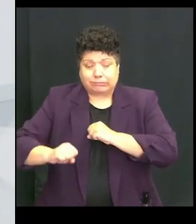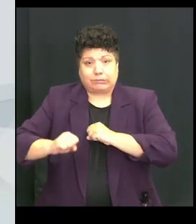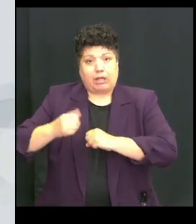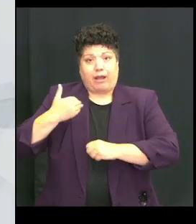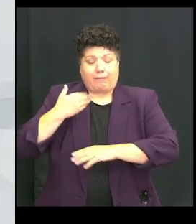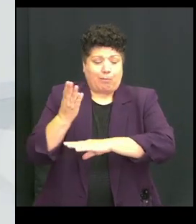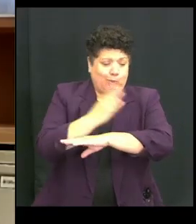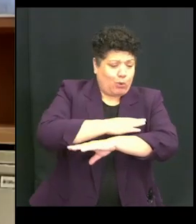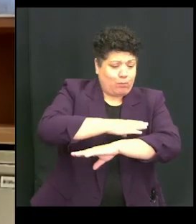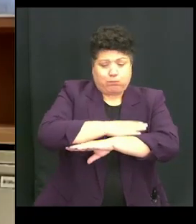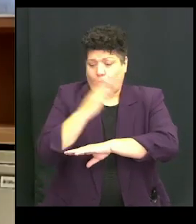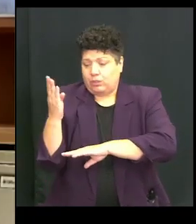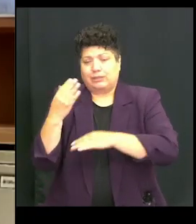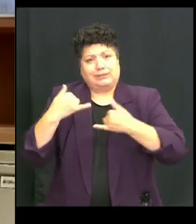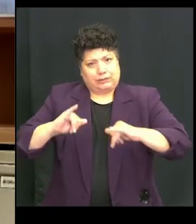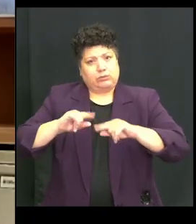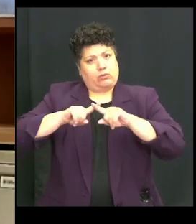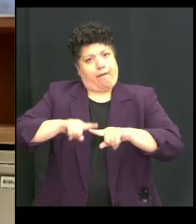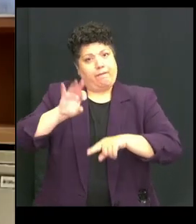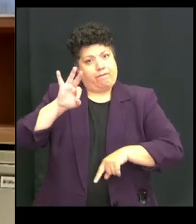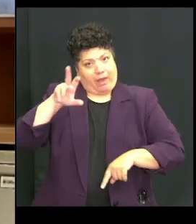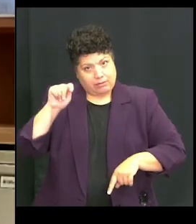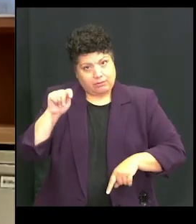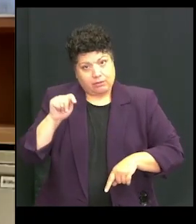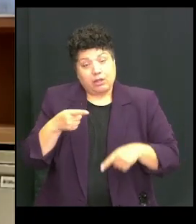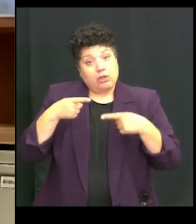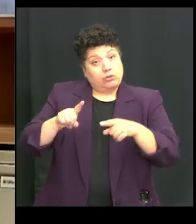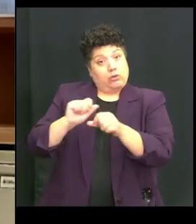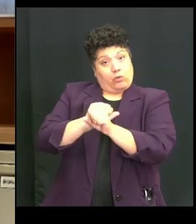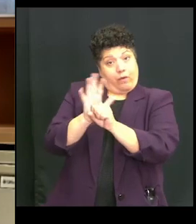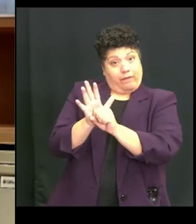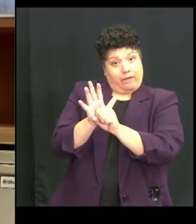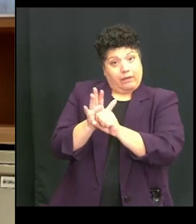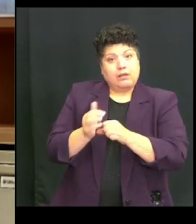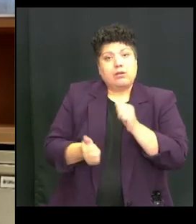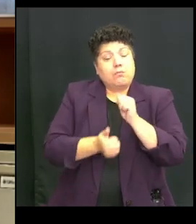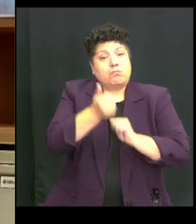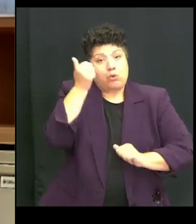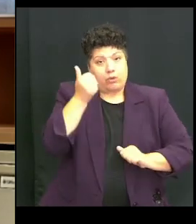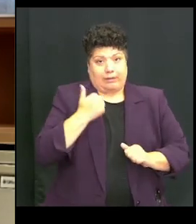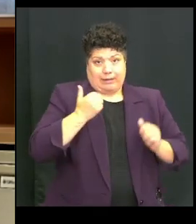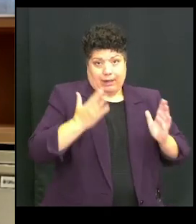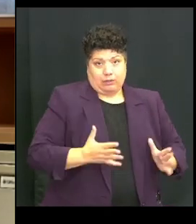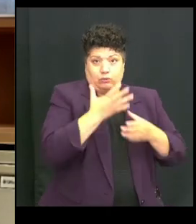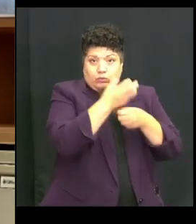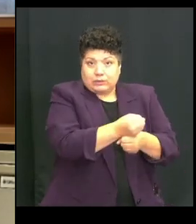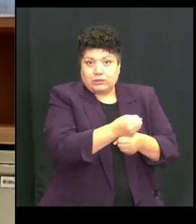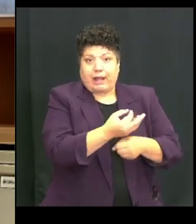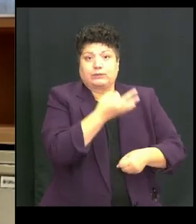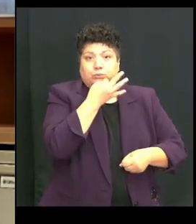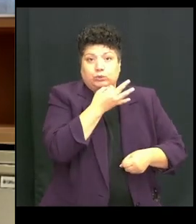In the Covid-19 pandemic, the vast majority of Canadians trust experts. The vast majority of Conservatives trust experts.